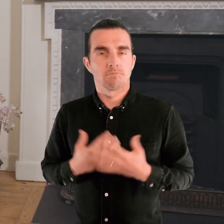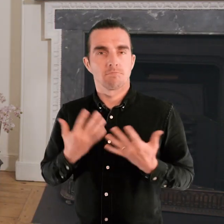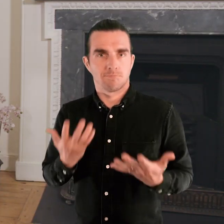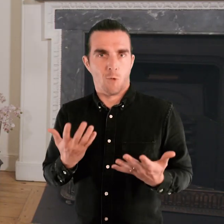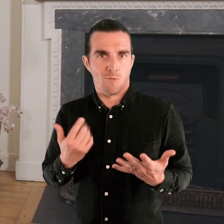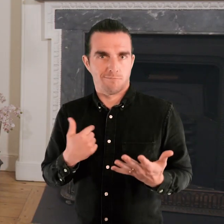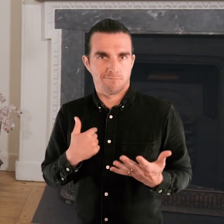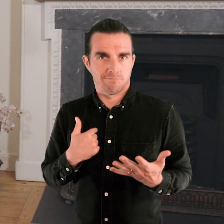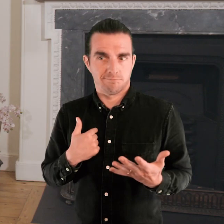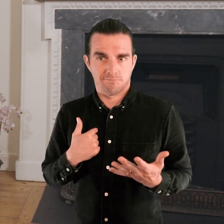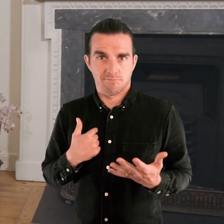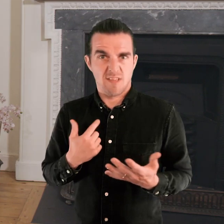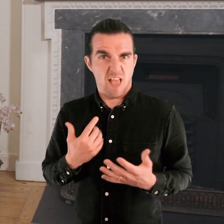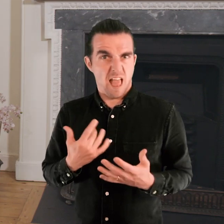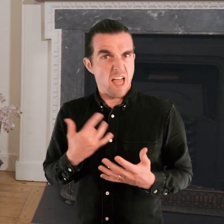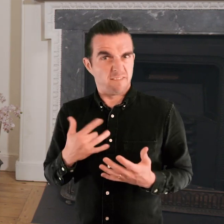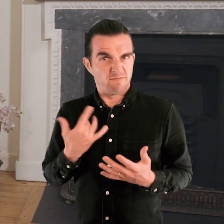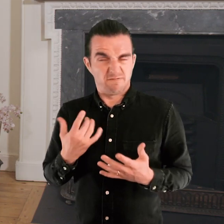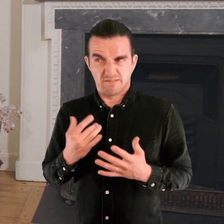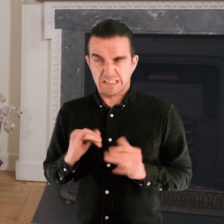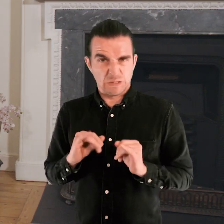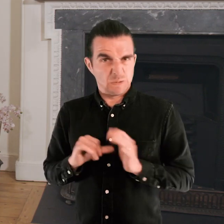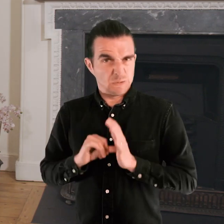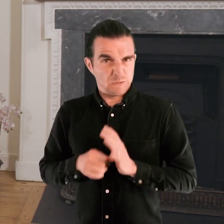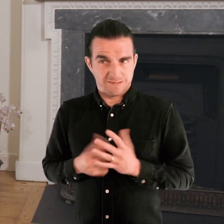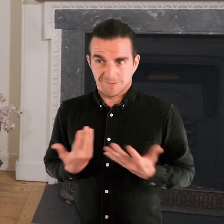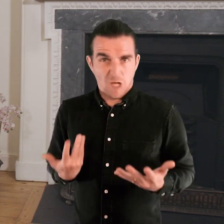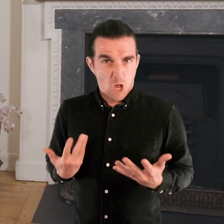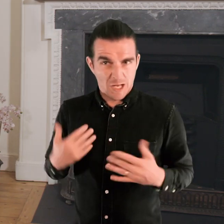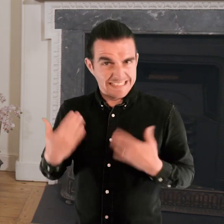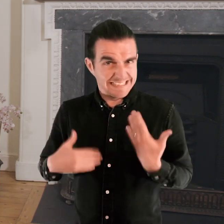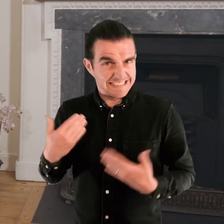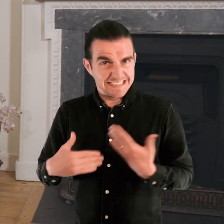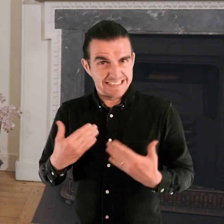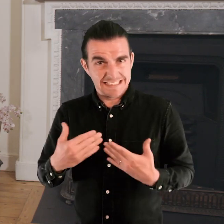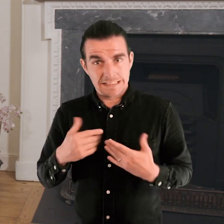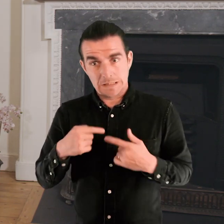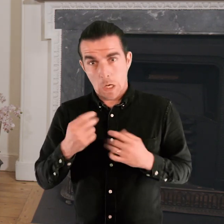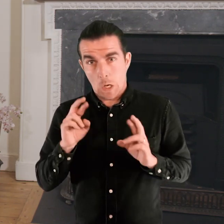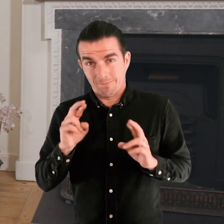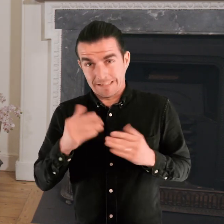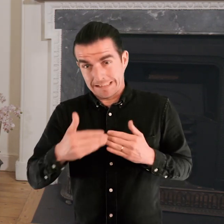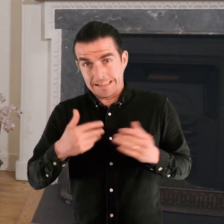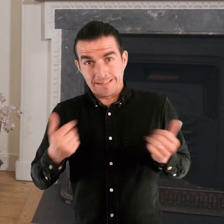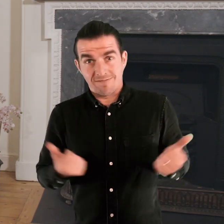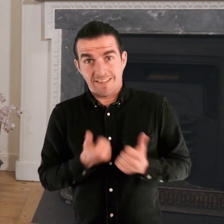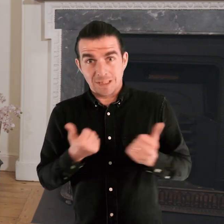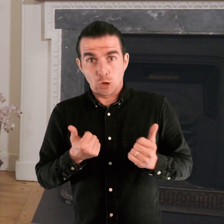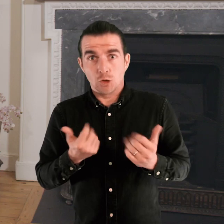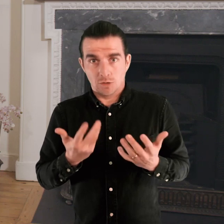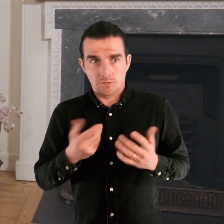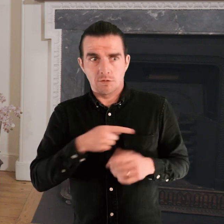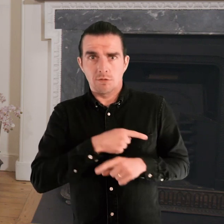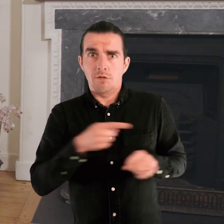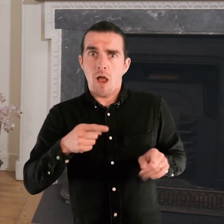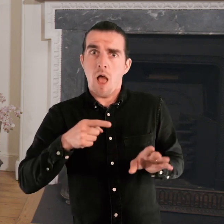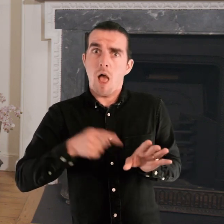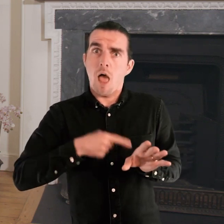We're coming to the end of a rather dreadful period in our lives, and particularly for the younger generation.